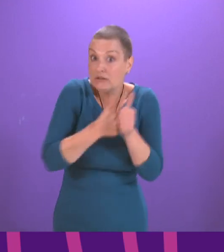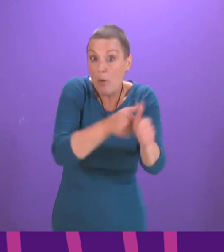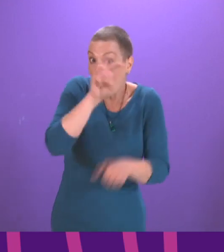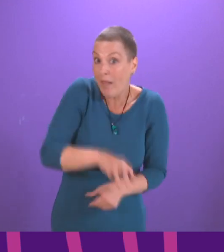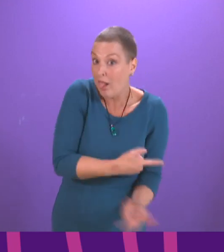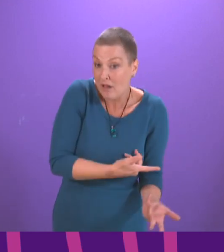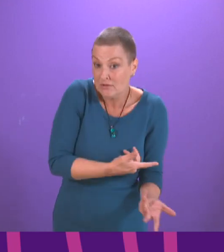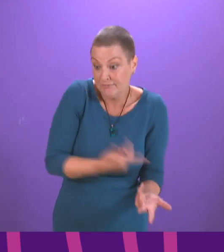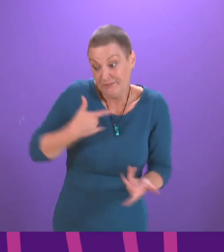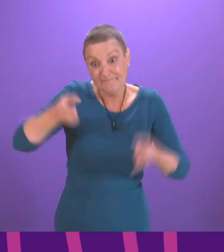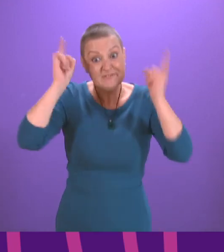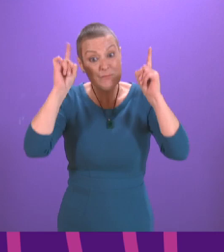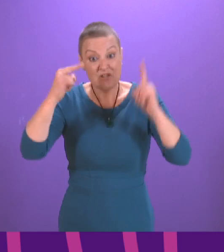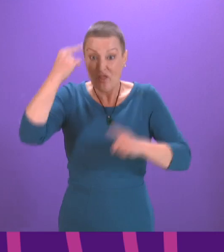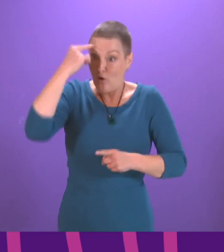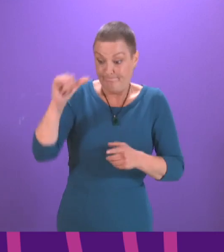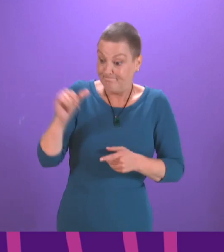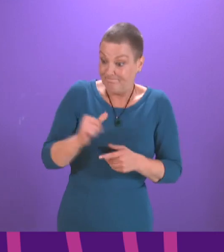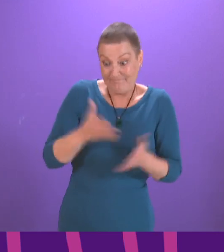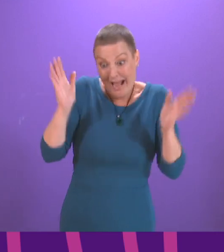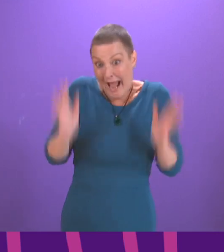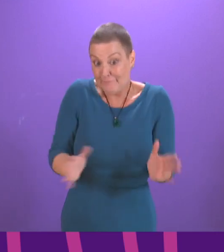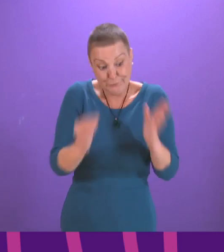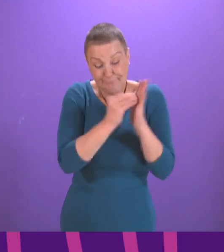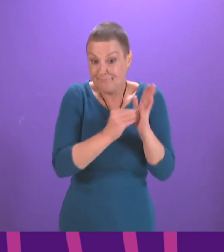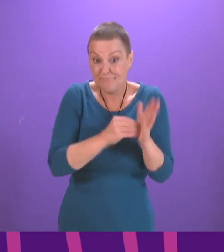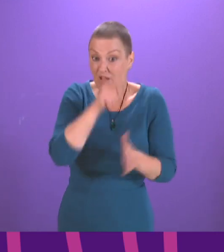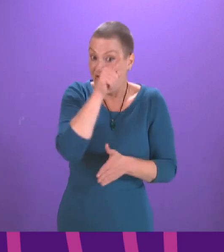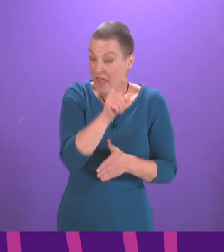because the First Minister there thought that they were necessary—hospitality is completely